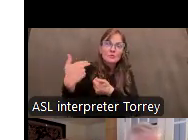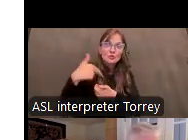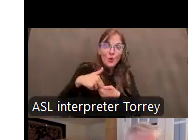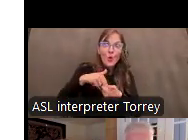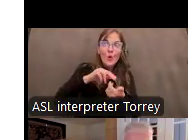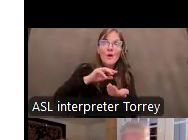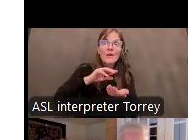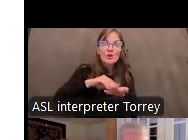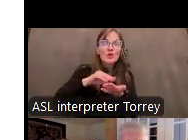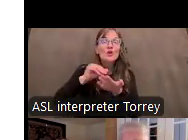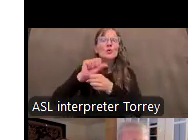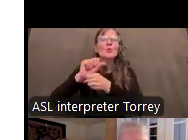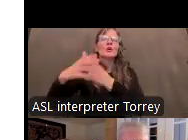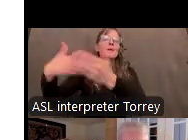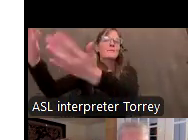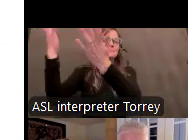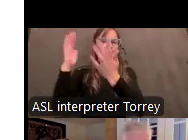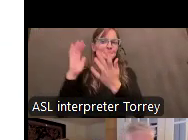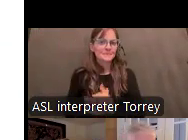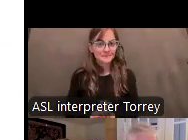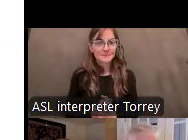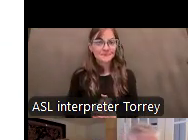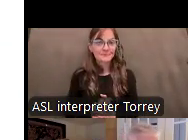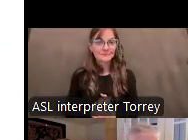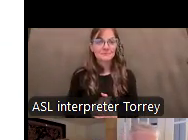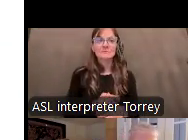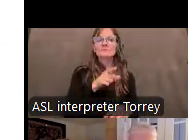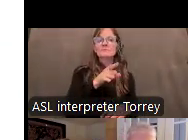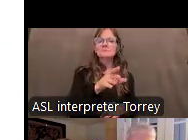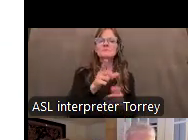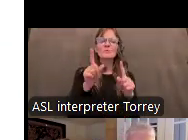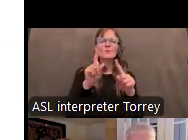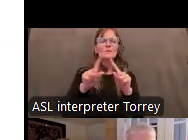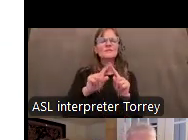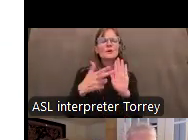We have a number of brand appeals that we want people to, you know,